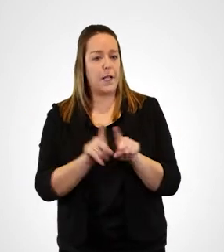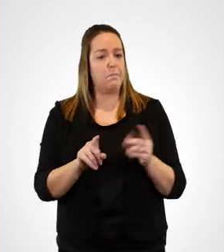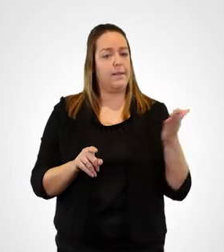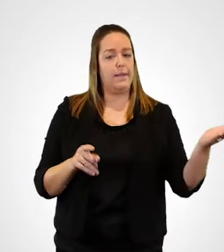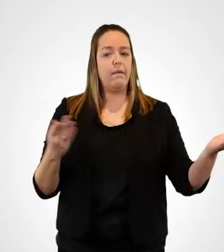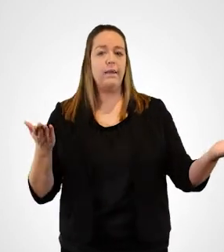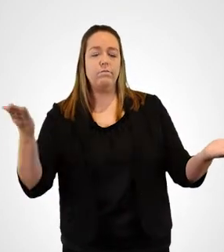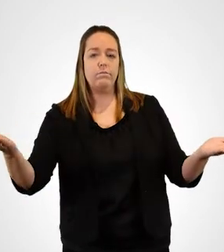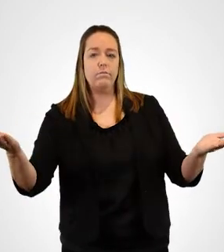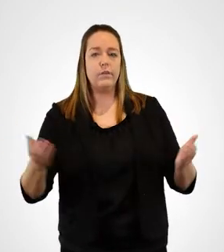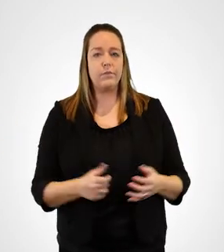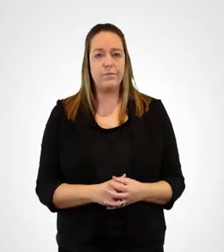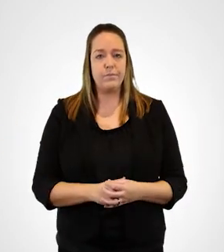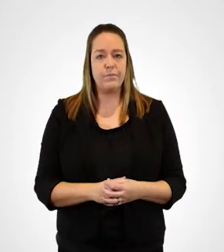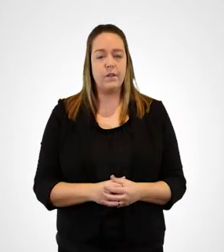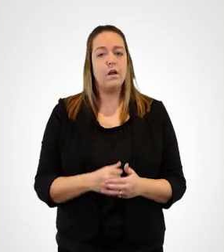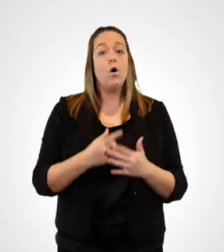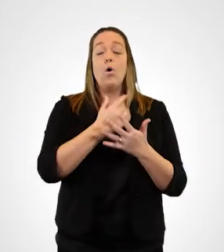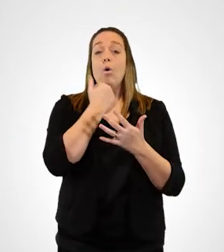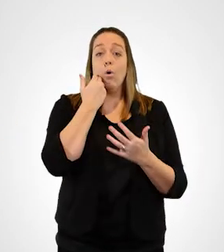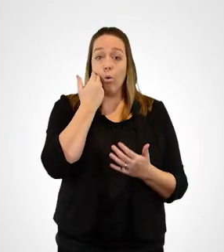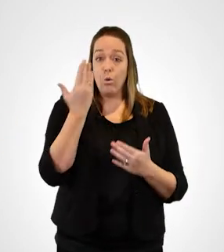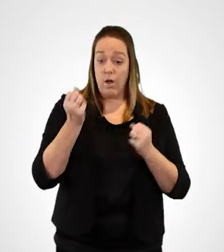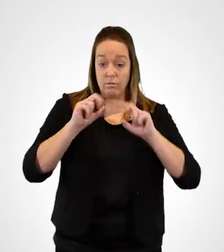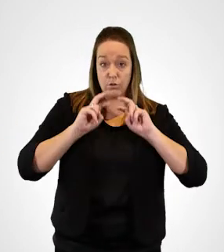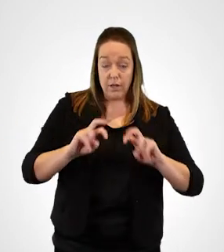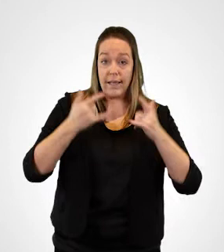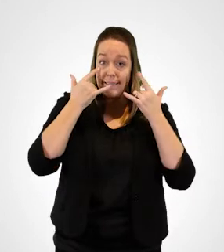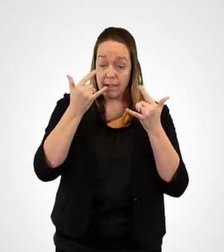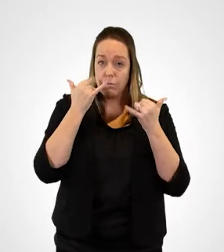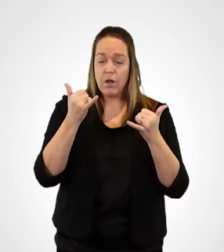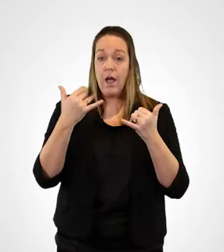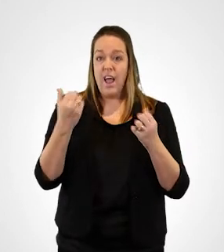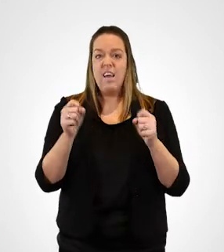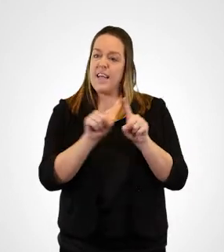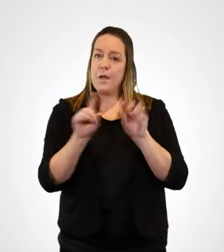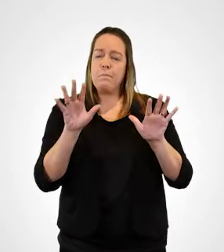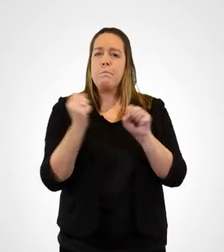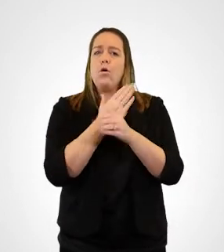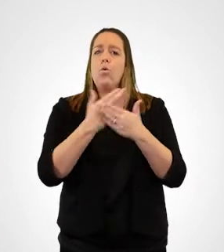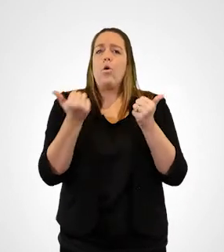although in every case we came up with a way of presenting these to the children so they'd actually be accessible